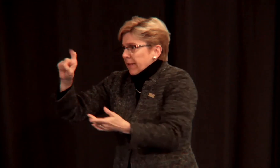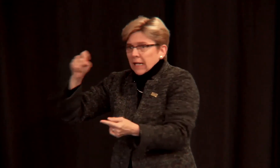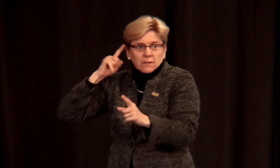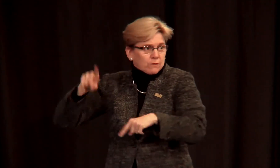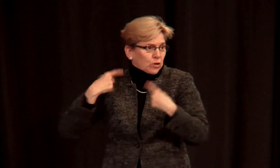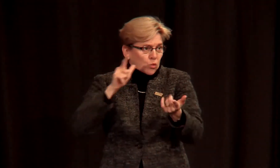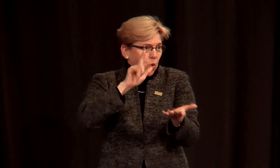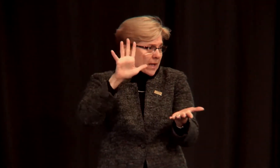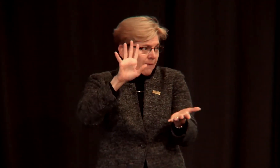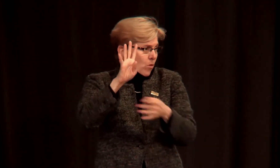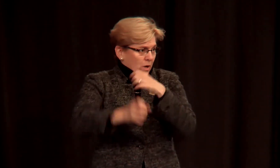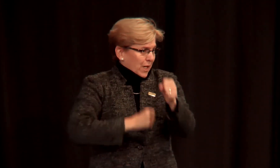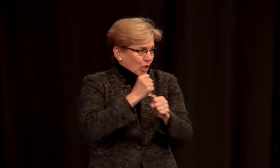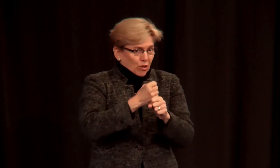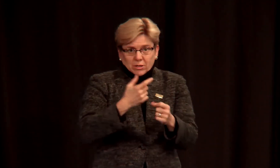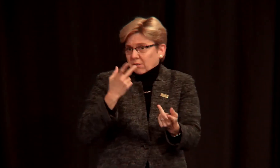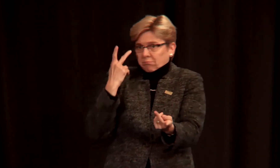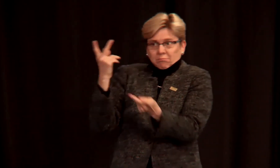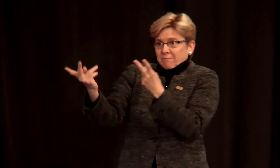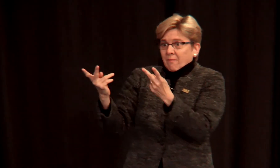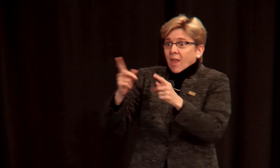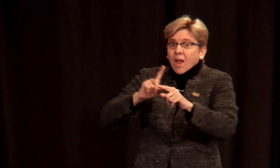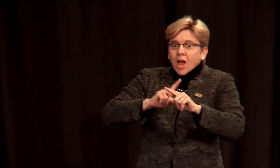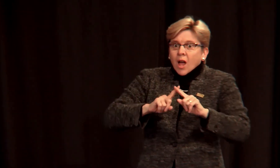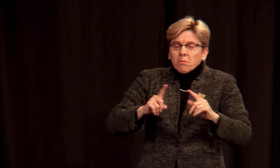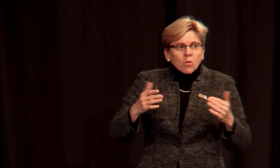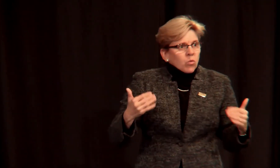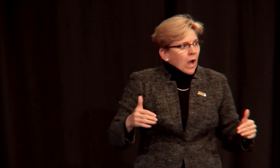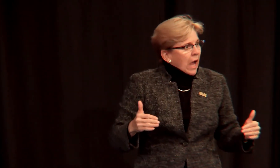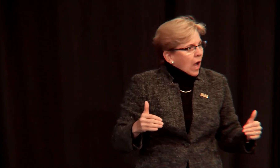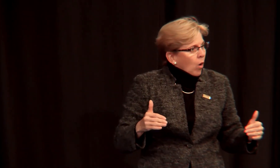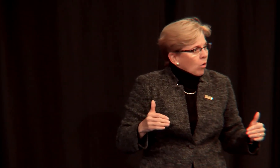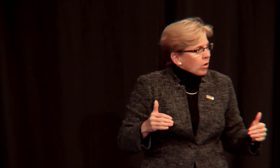been happening for twenty four years now at Metro deaf school but there's still